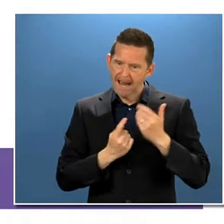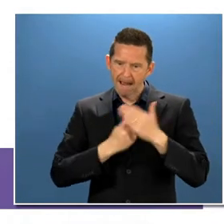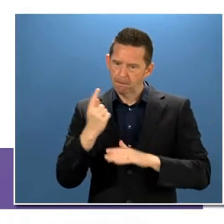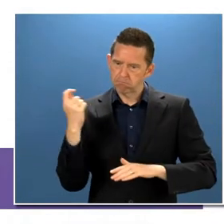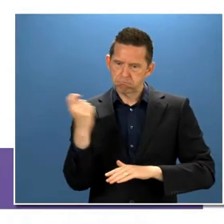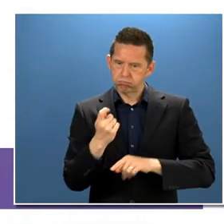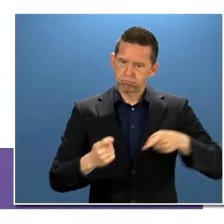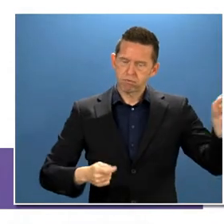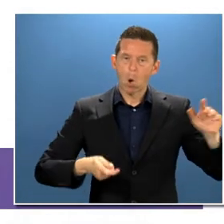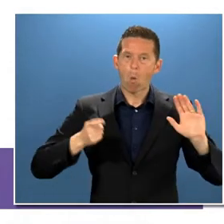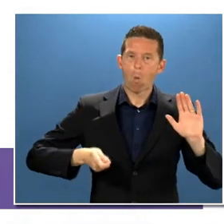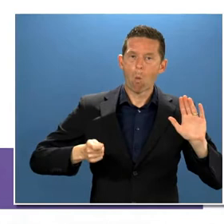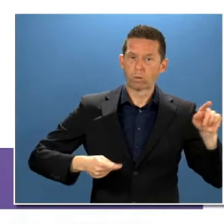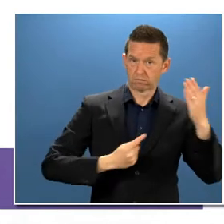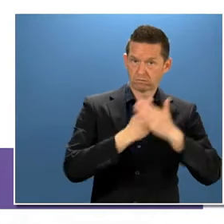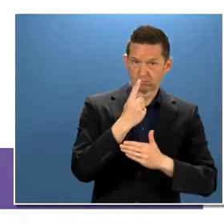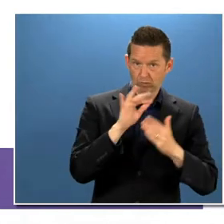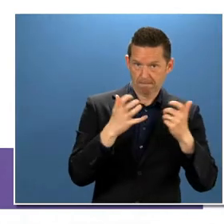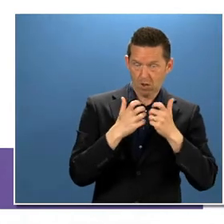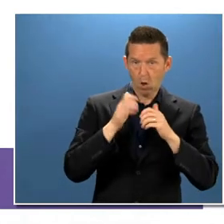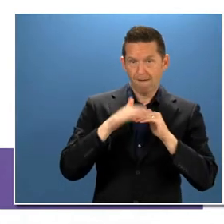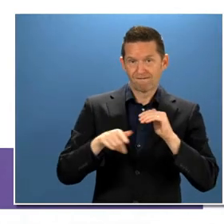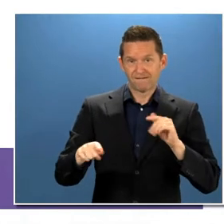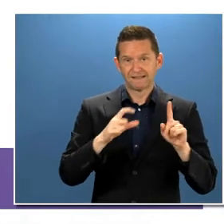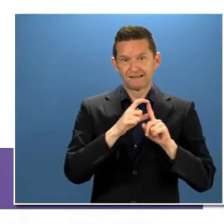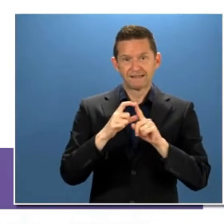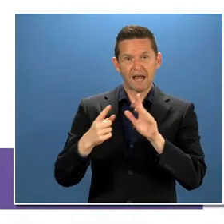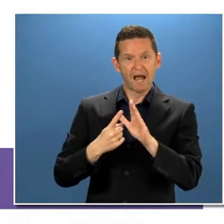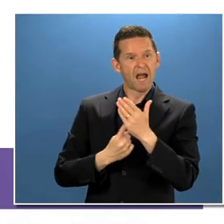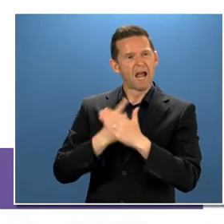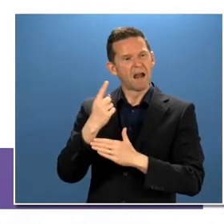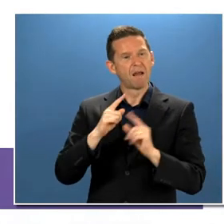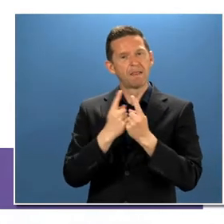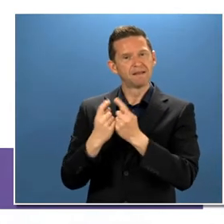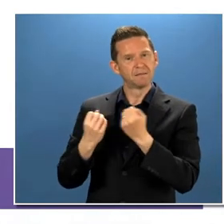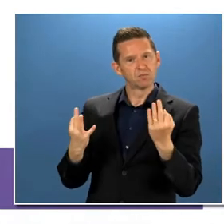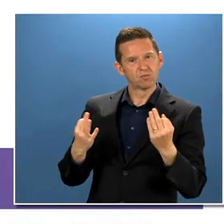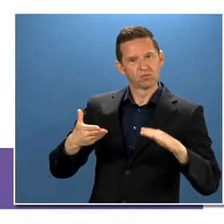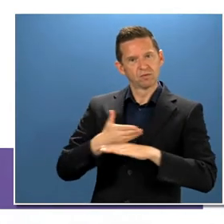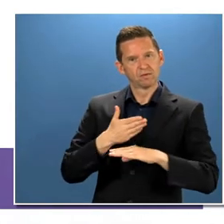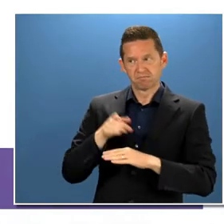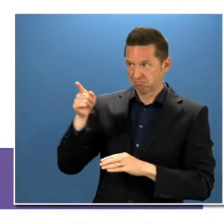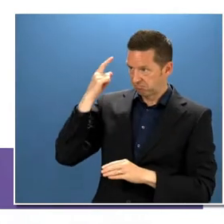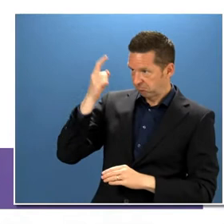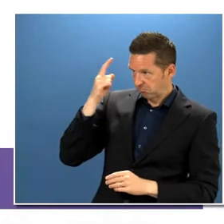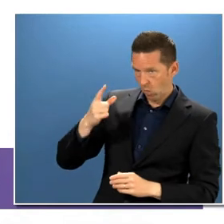about disability, discrimination in employment". Do you have a view as to why that might be?